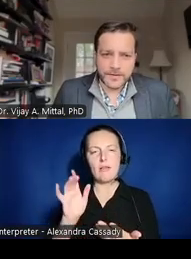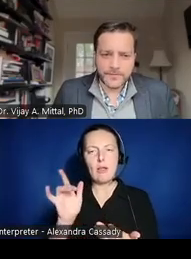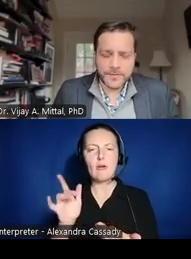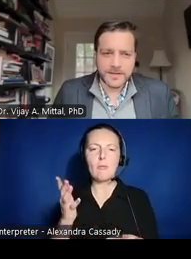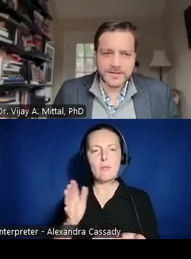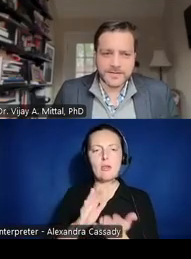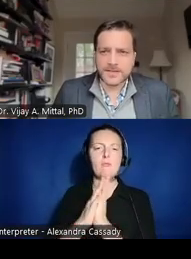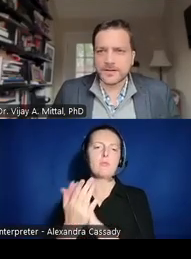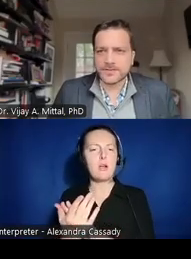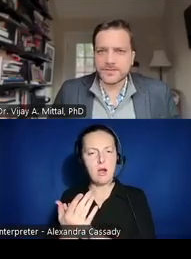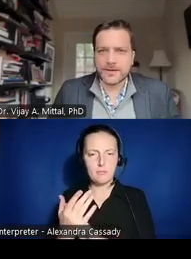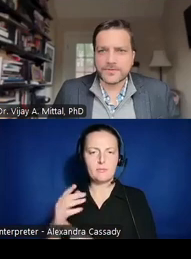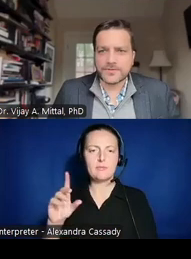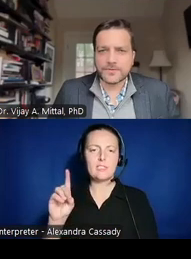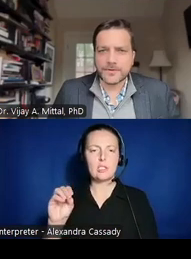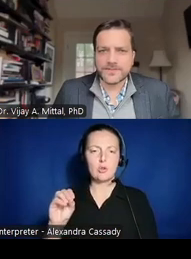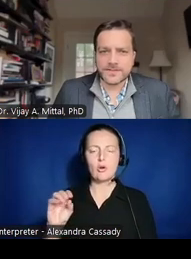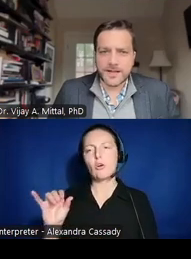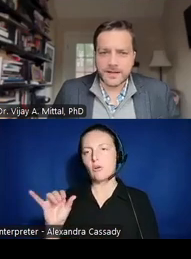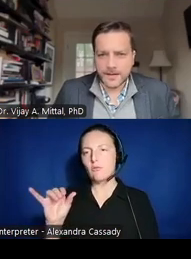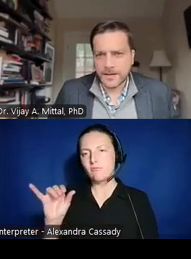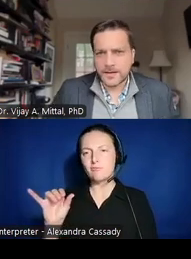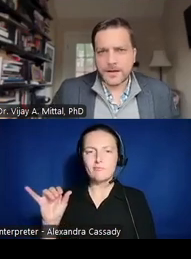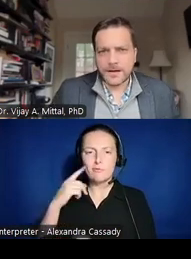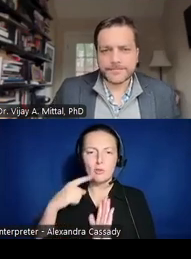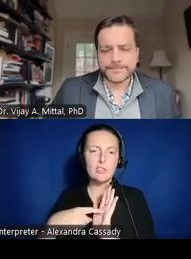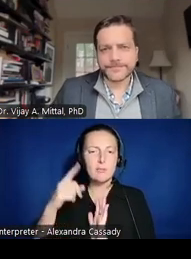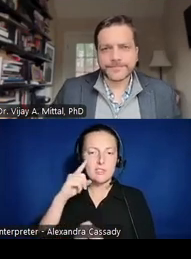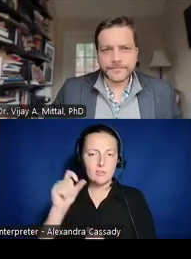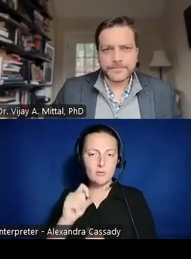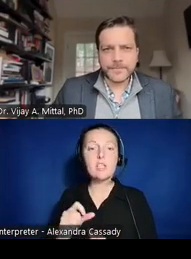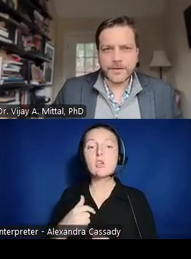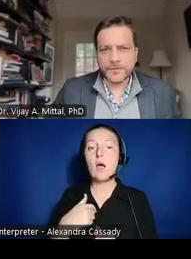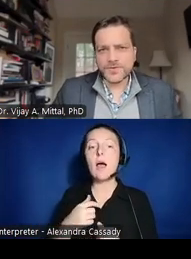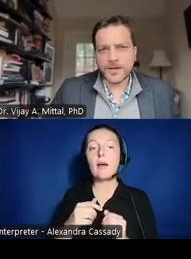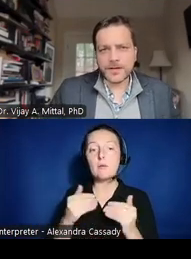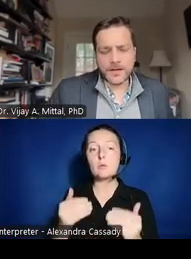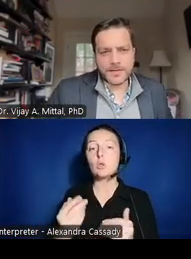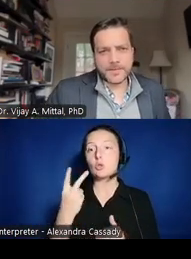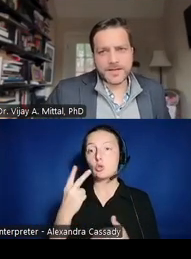a few studies. I'm going to talk to you about two of those today. Um, the first one that I'm